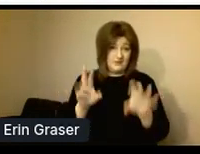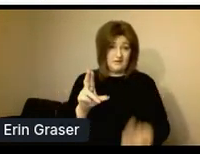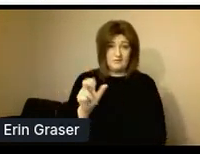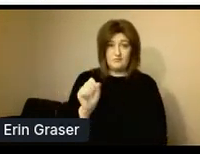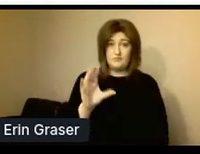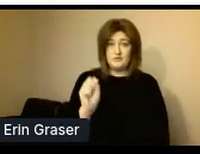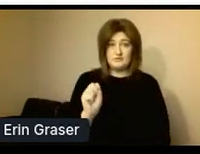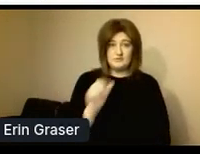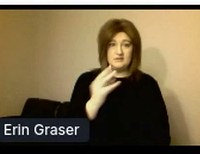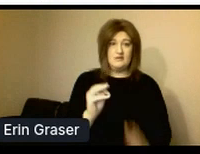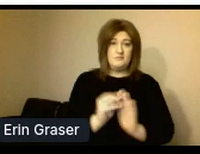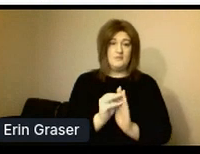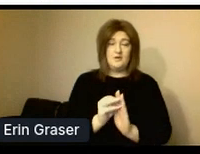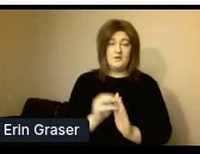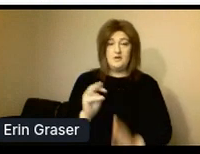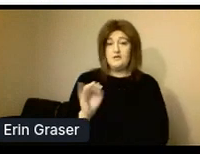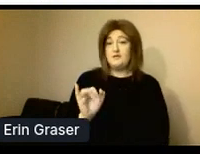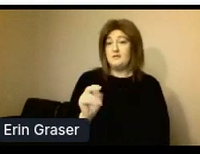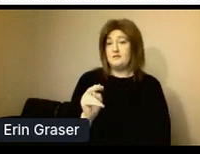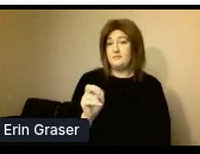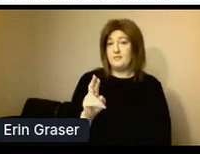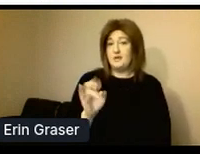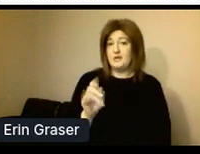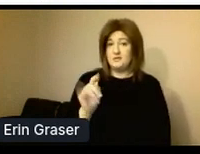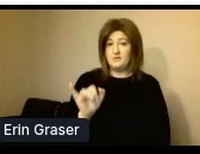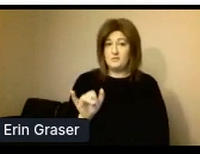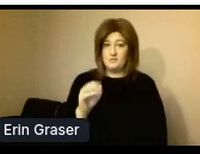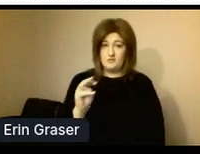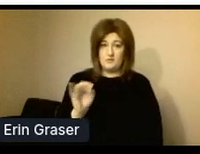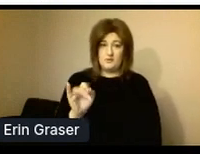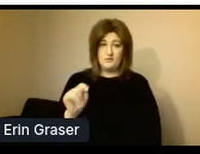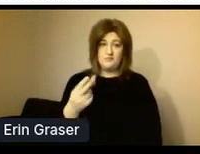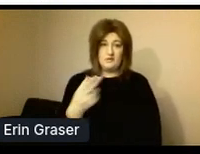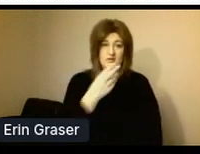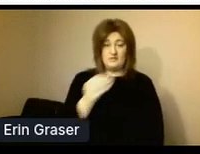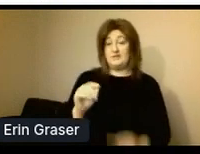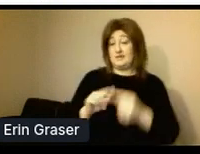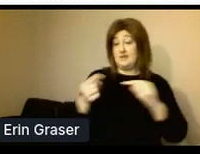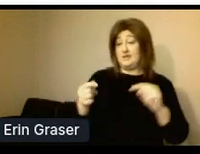myth for Asian-Americans and the anti-Asian violence.